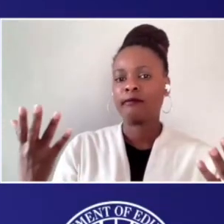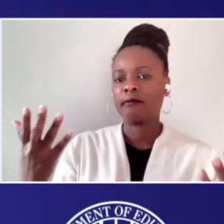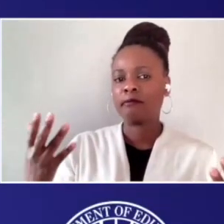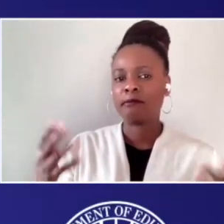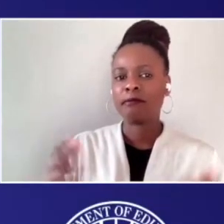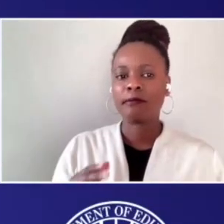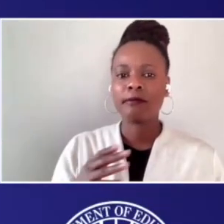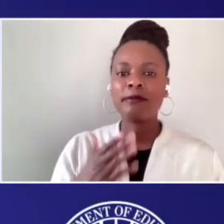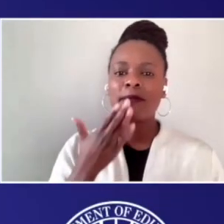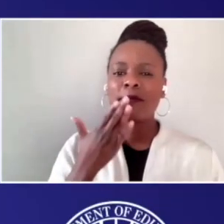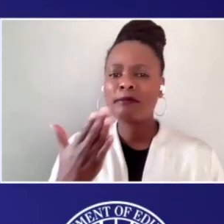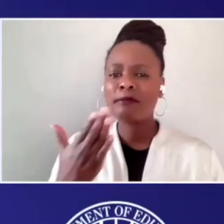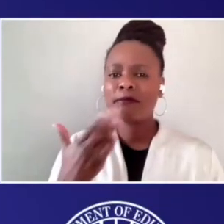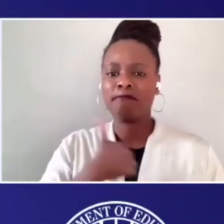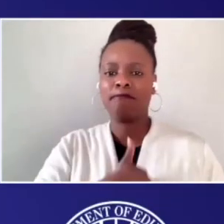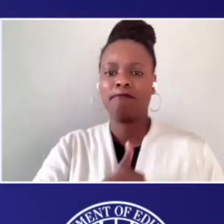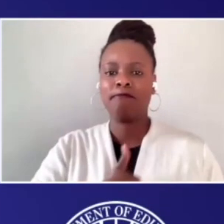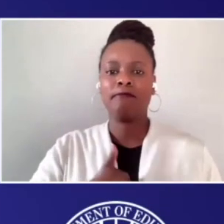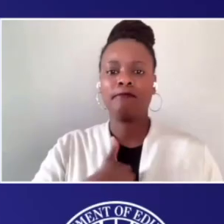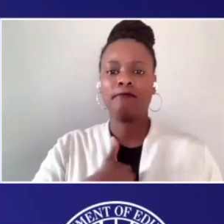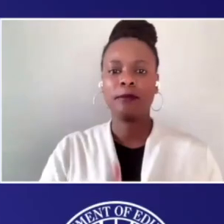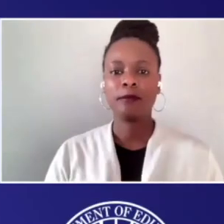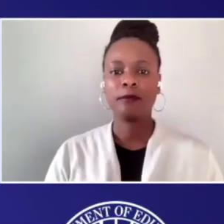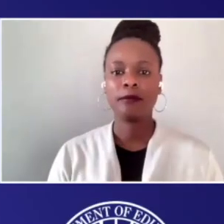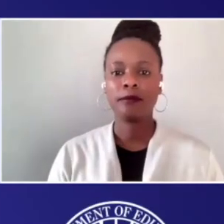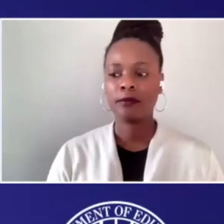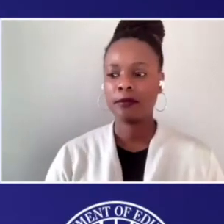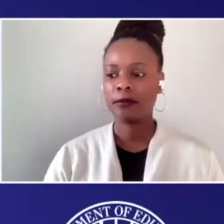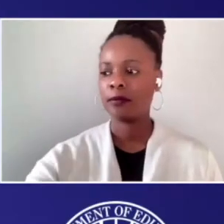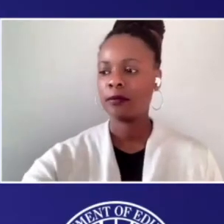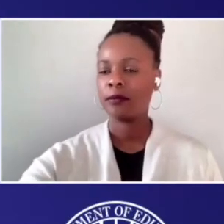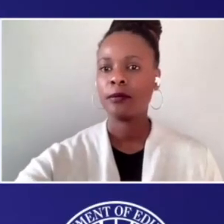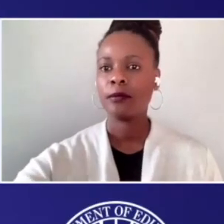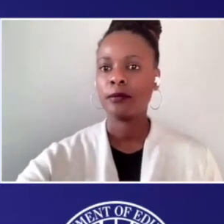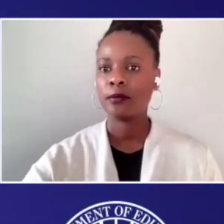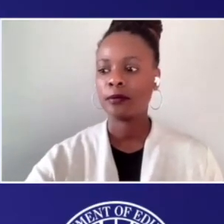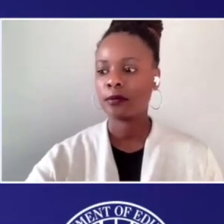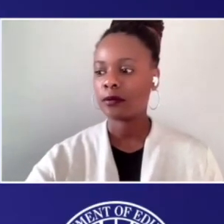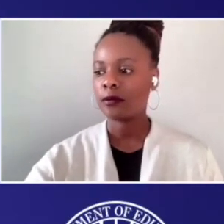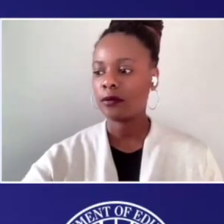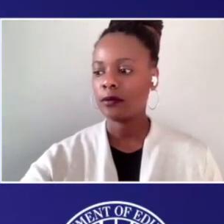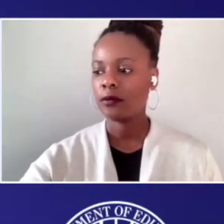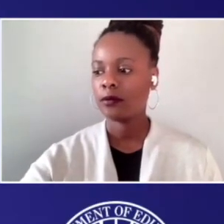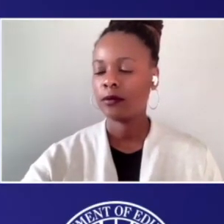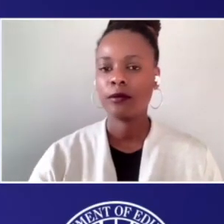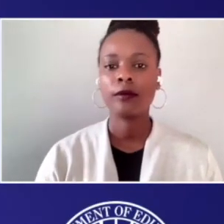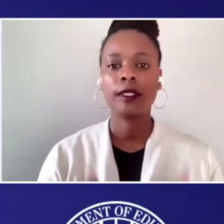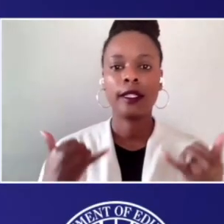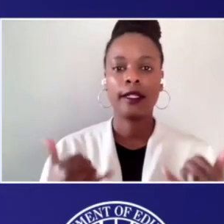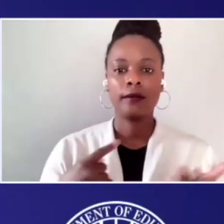Sorry about that. Alright. Back to the proposals that we received.